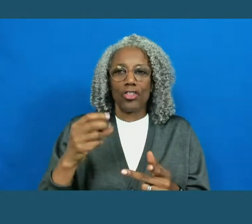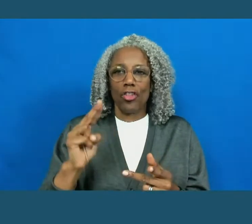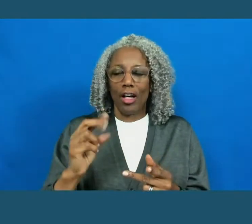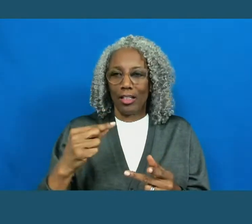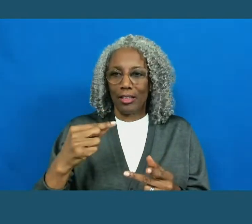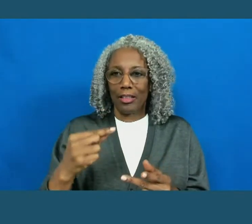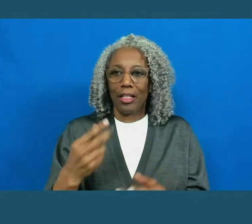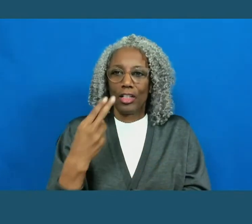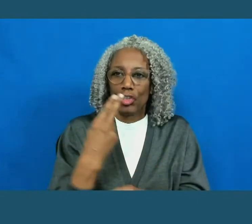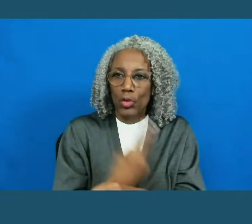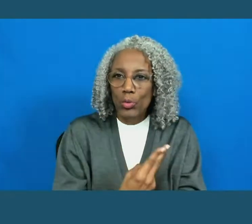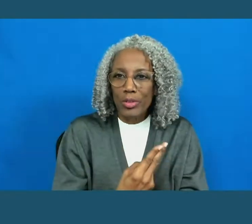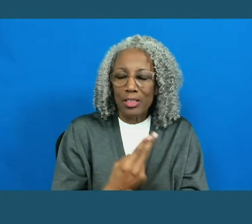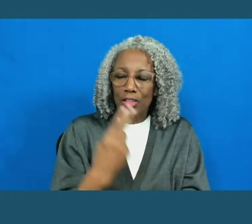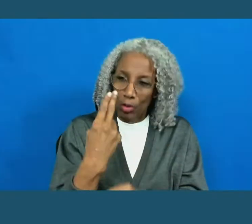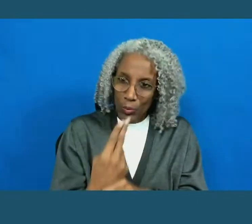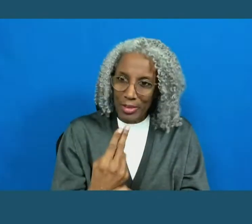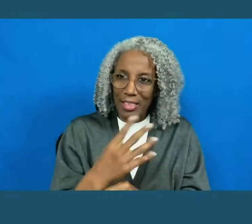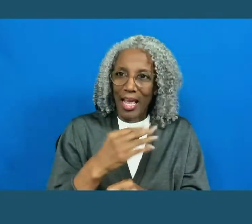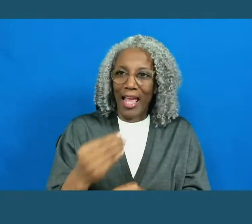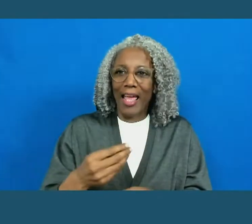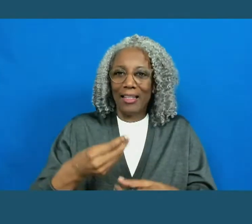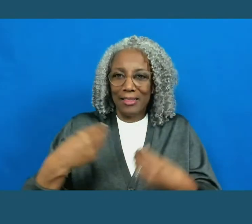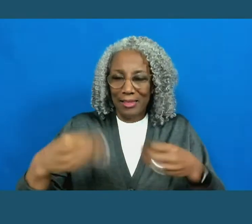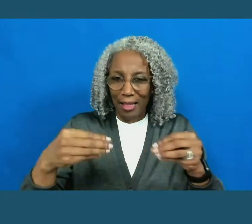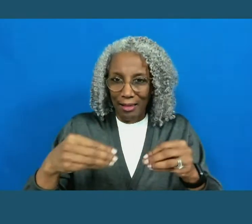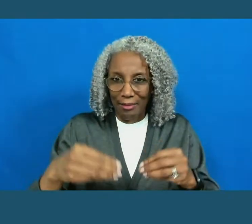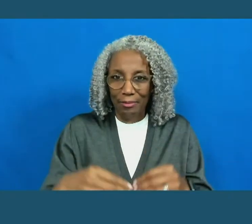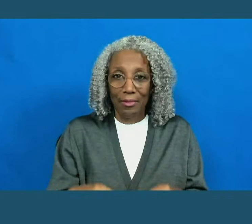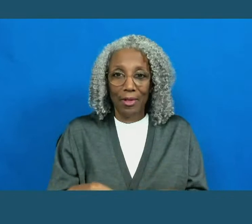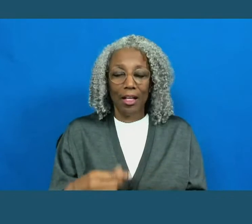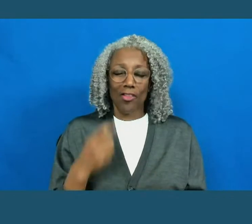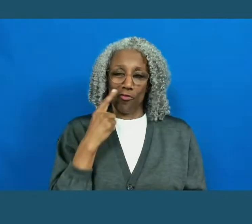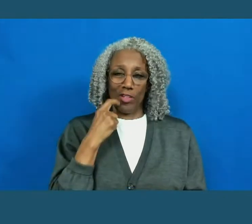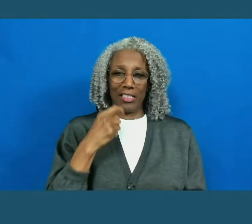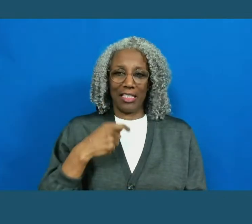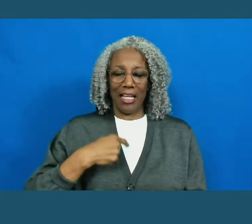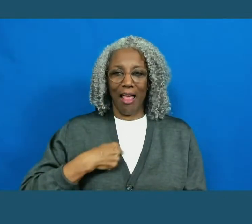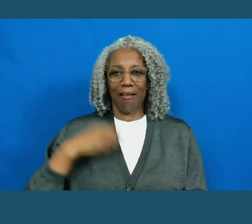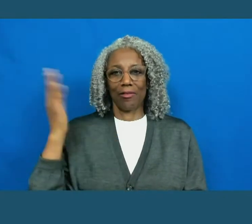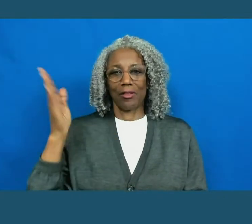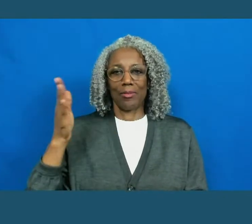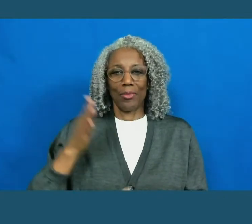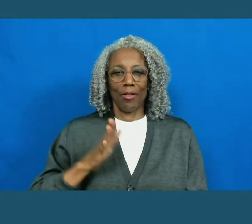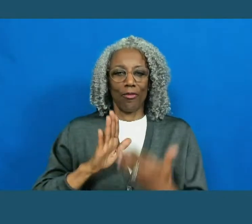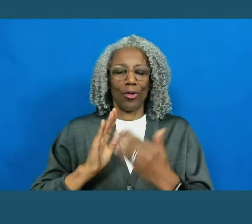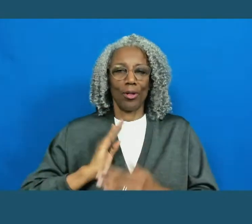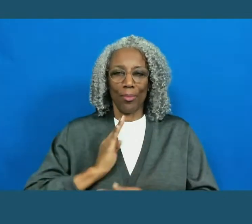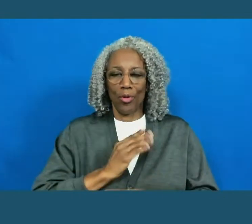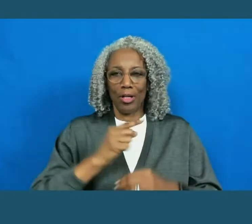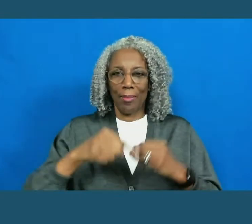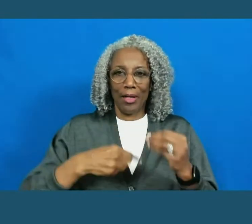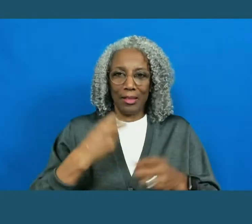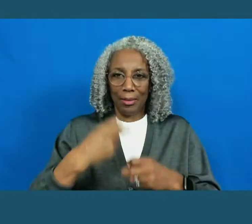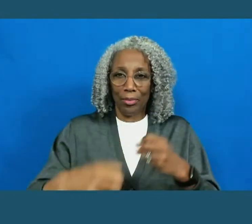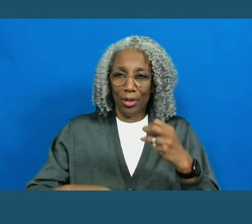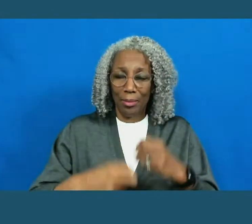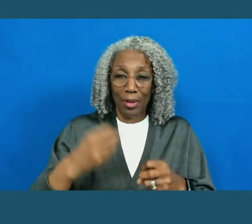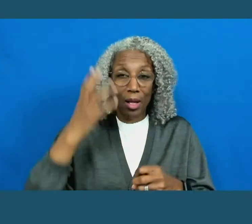robberies and substance use and dealing recently testified to the school board about this